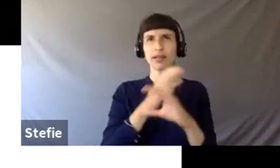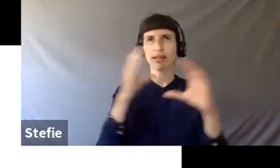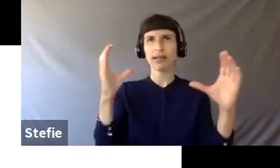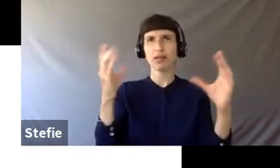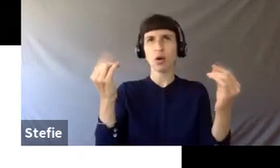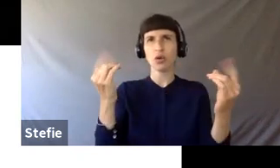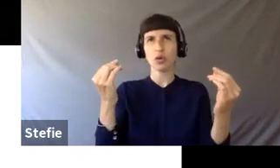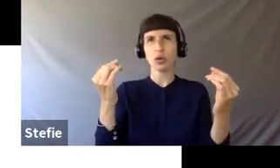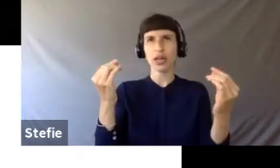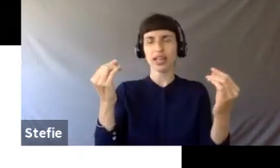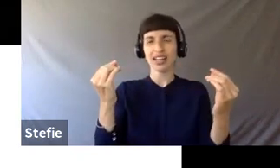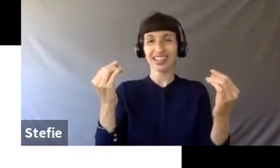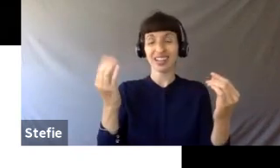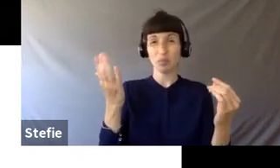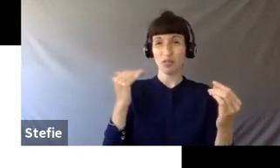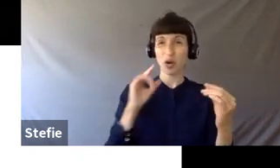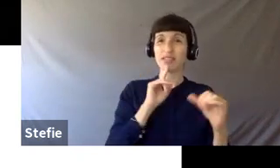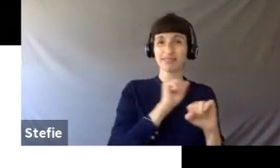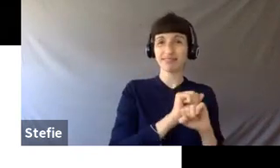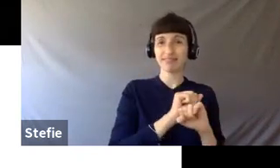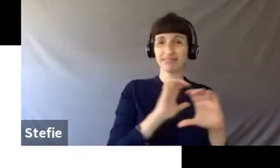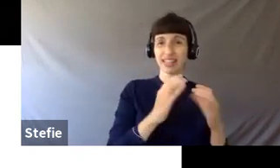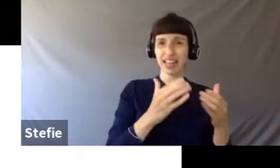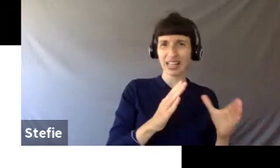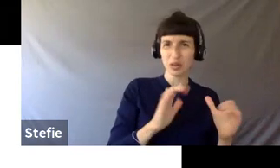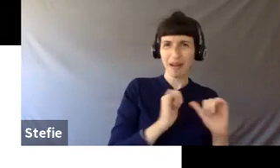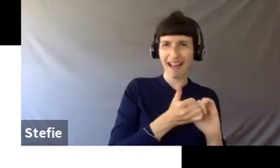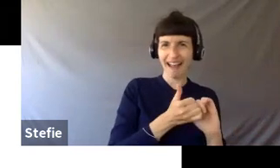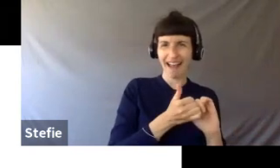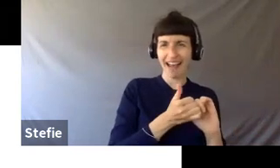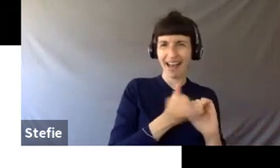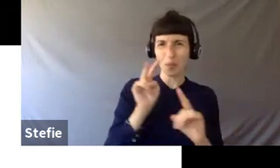I know on the next few slides you will look at how do we reimagine what we are doing?